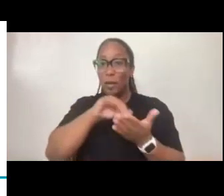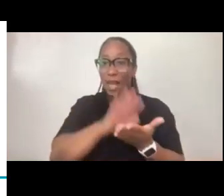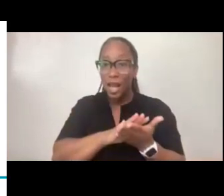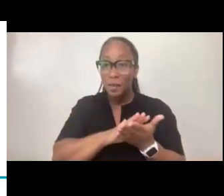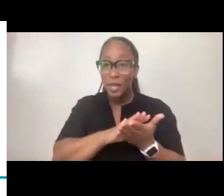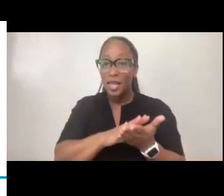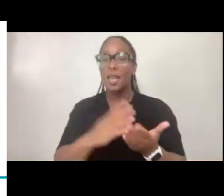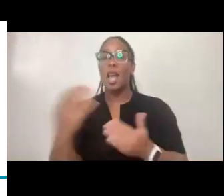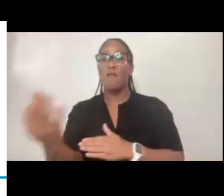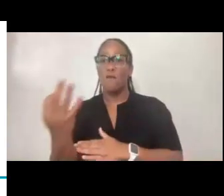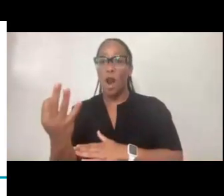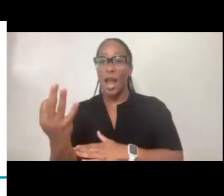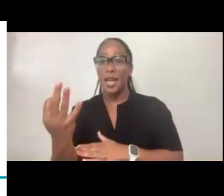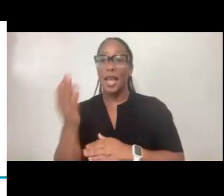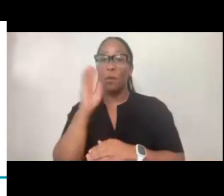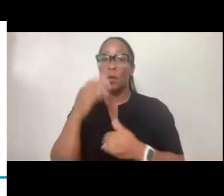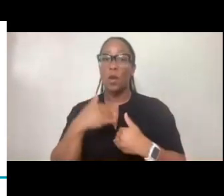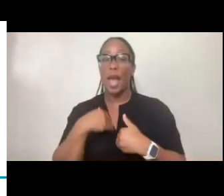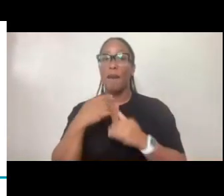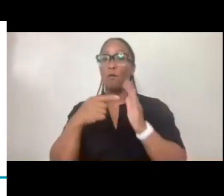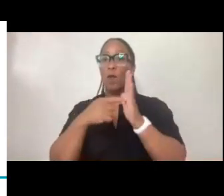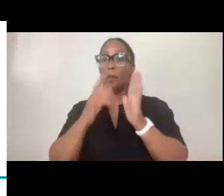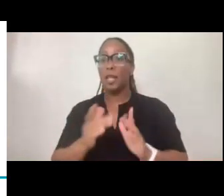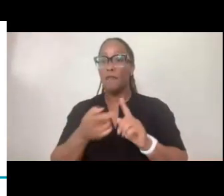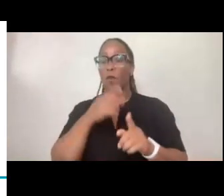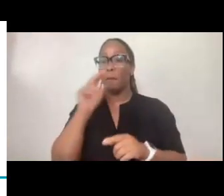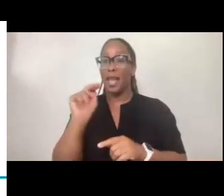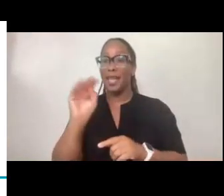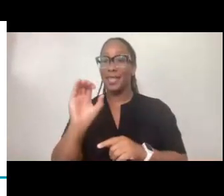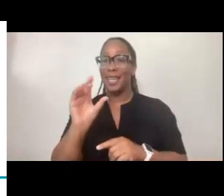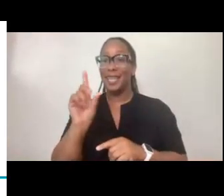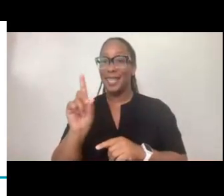On Friday, we will have NCA representative from